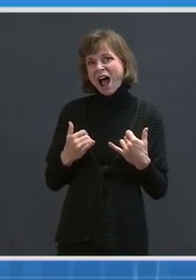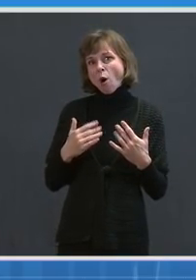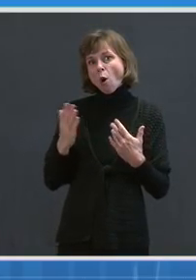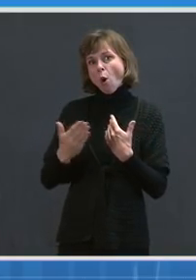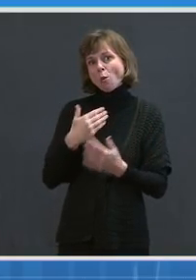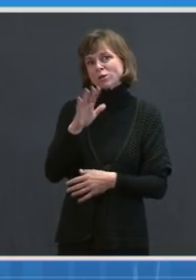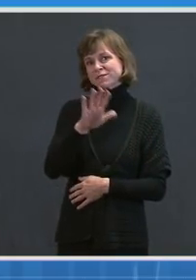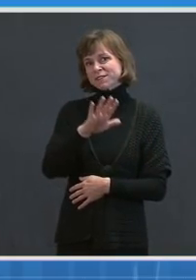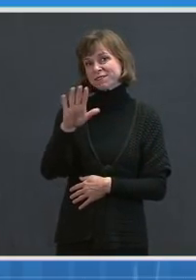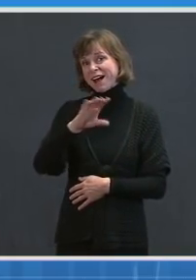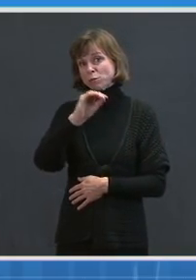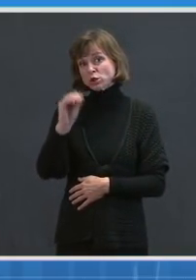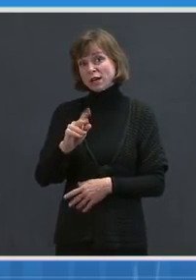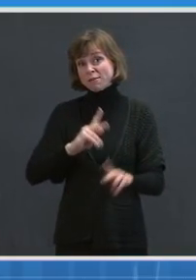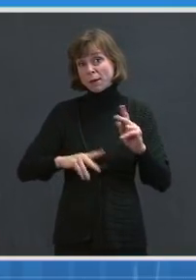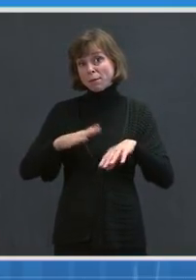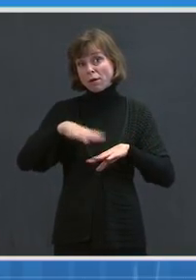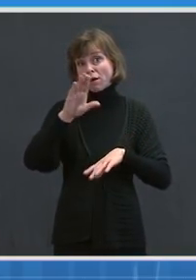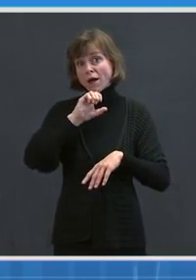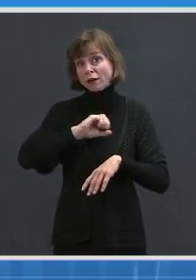or older have received at least one shot.